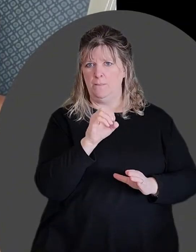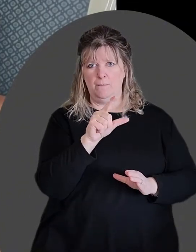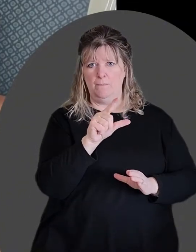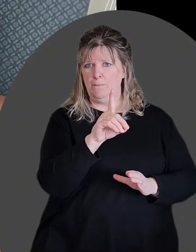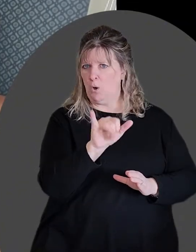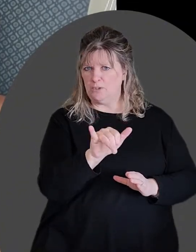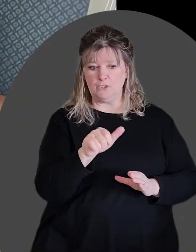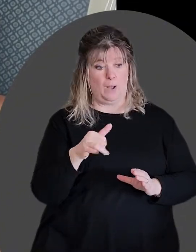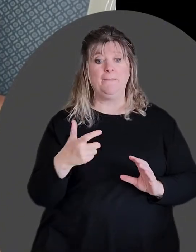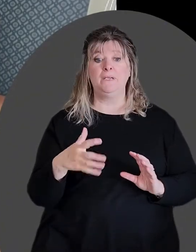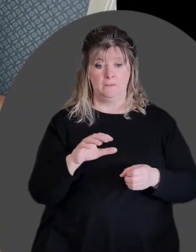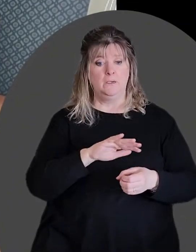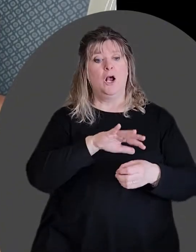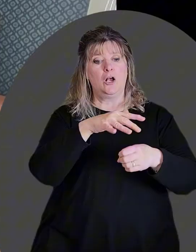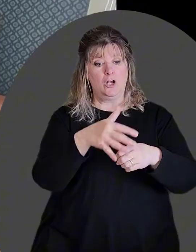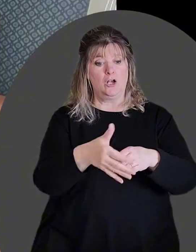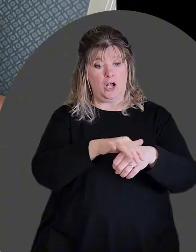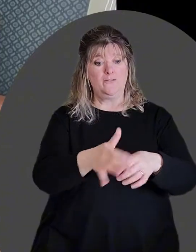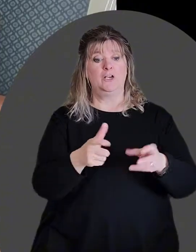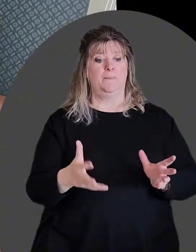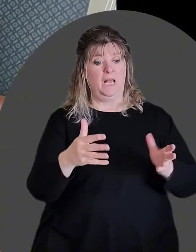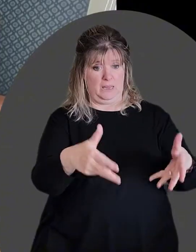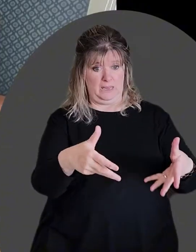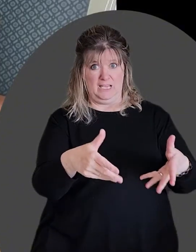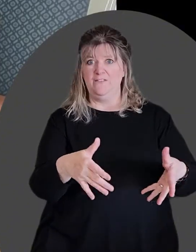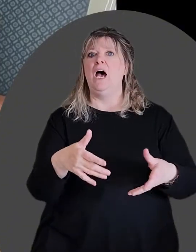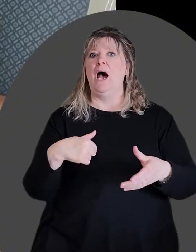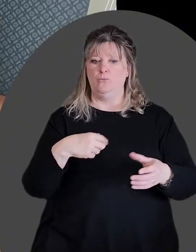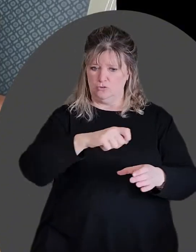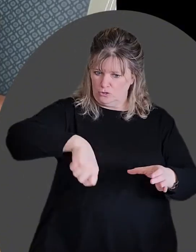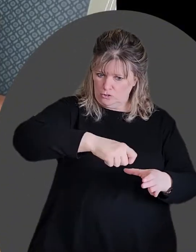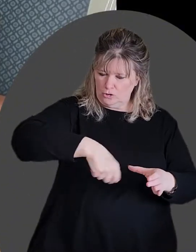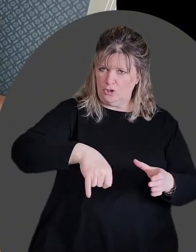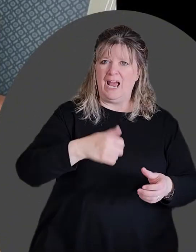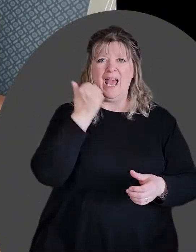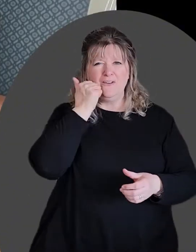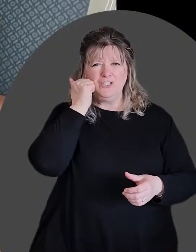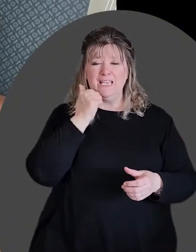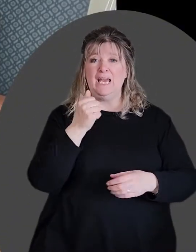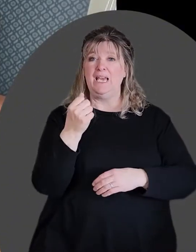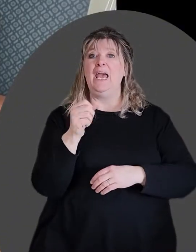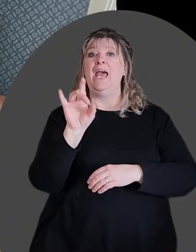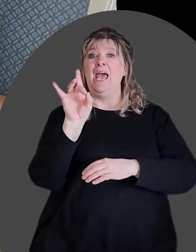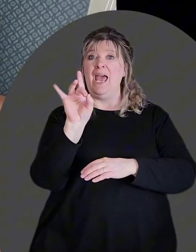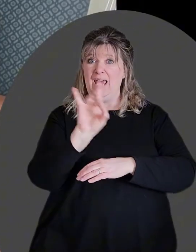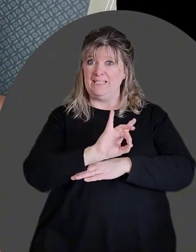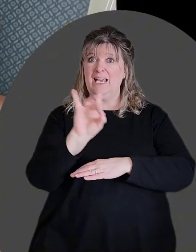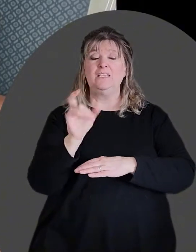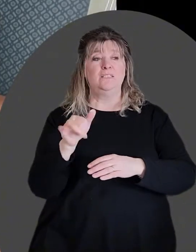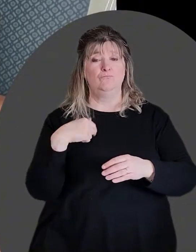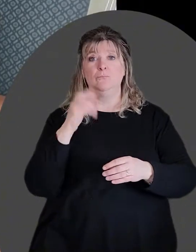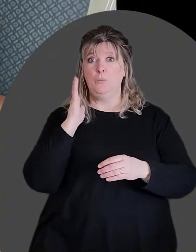and then I'm gonna stir it every day for eight days like the recipe said and then I'll be back and we'll finish this recipe